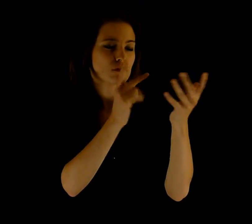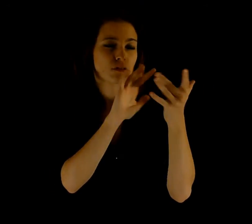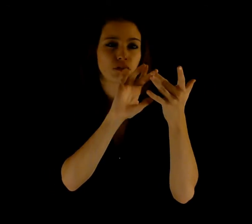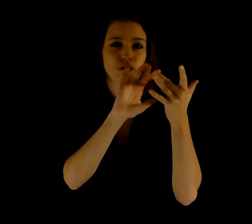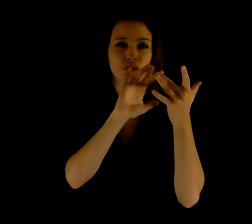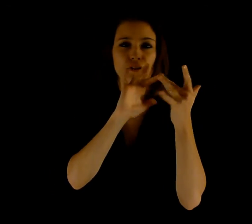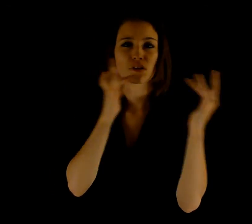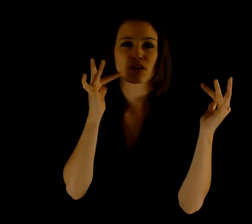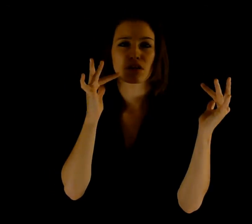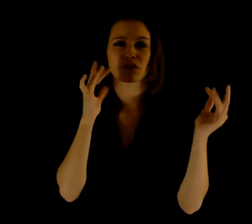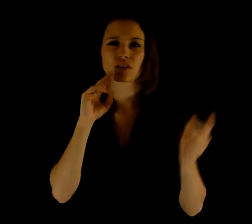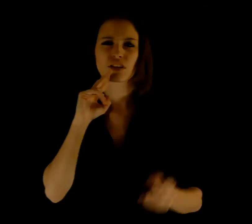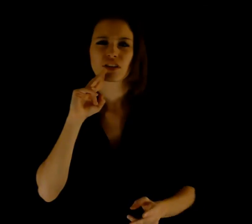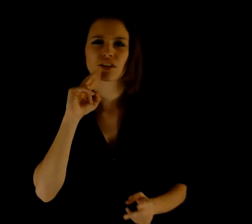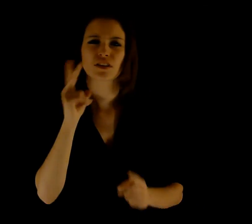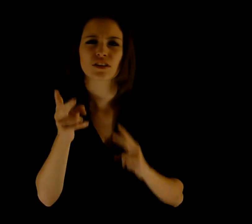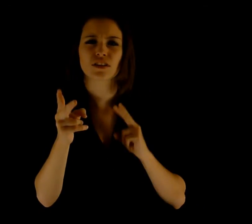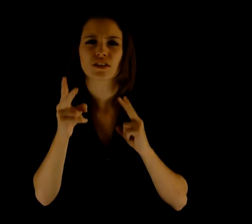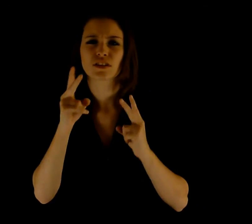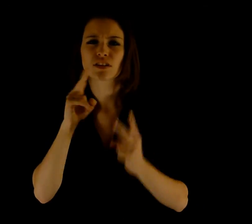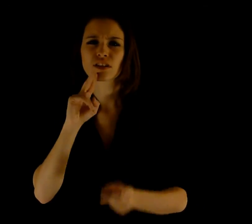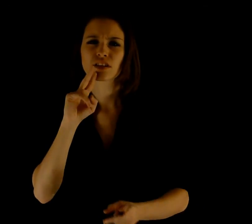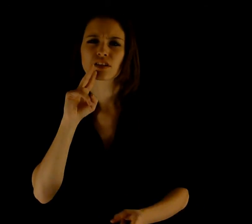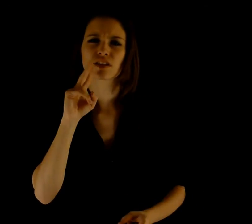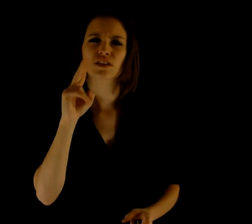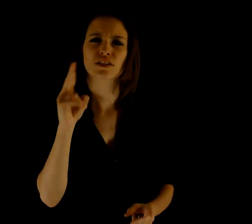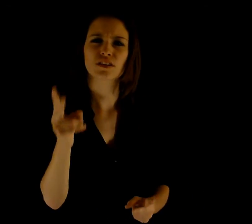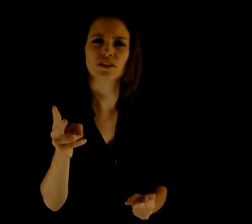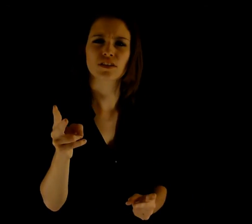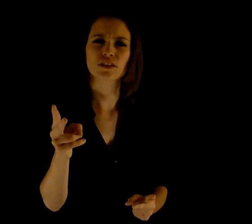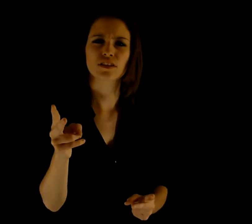INTERNET, ANSWERS, A web of answers